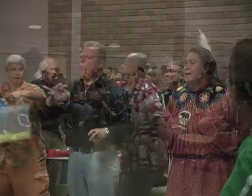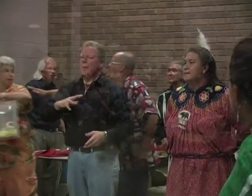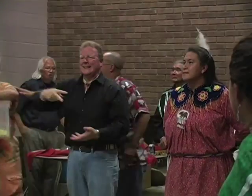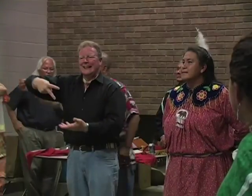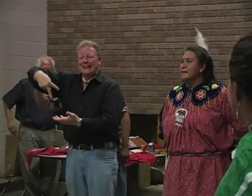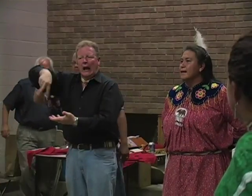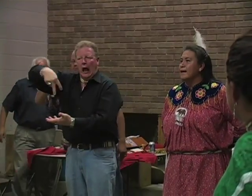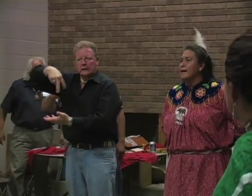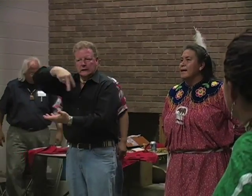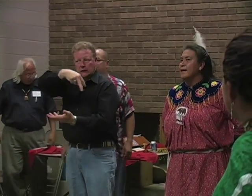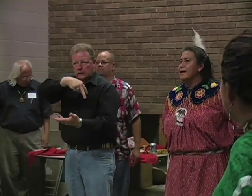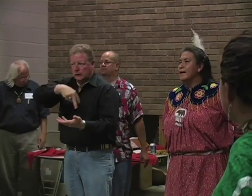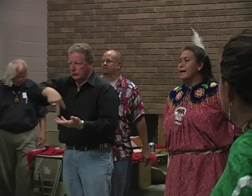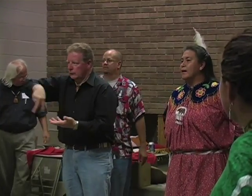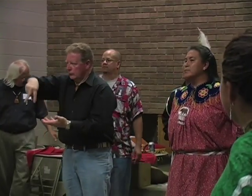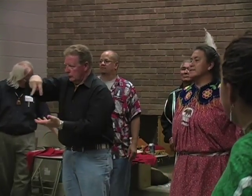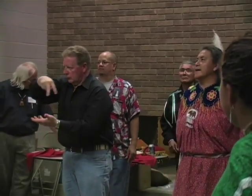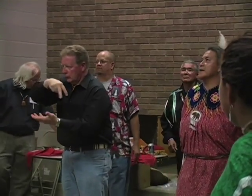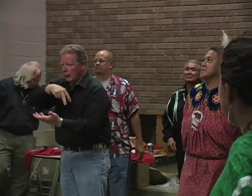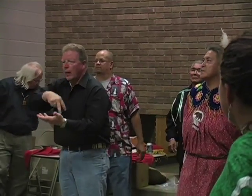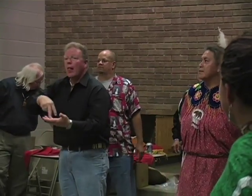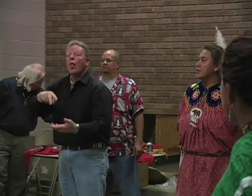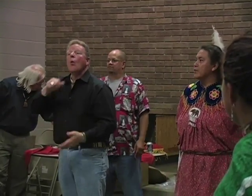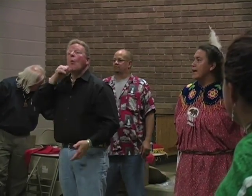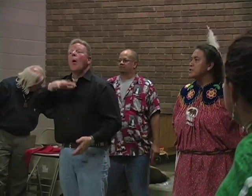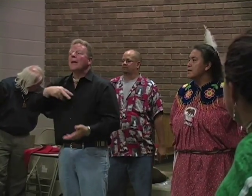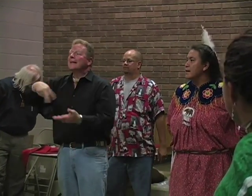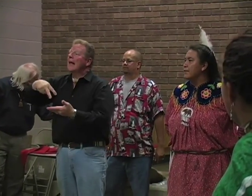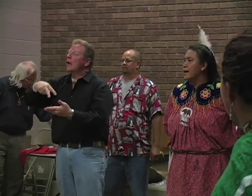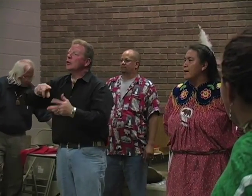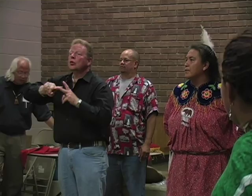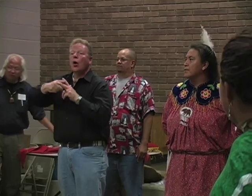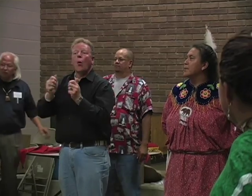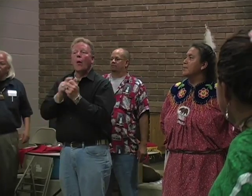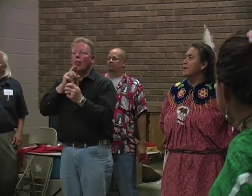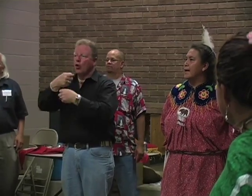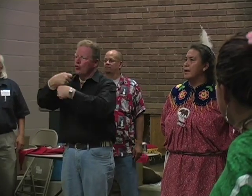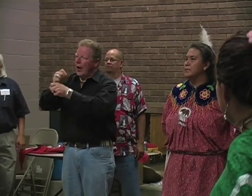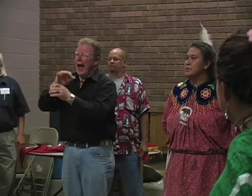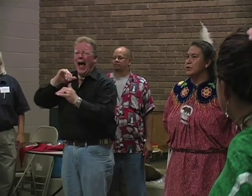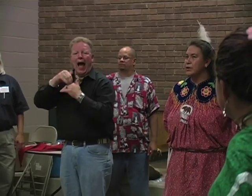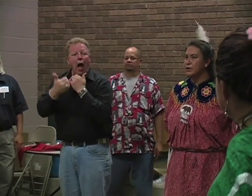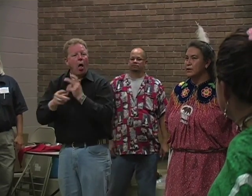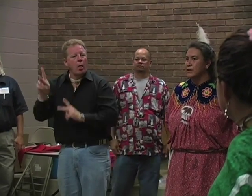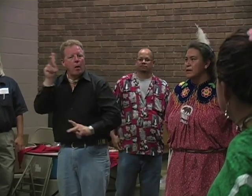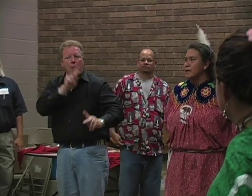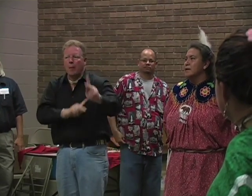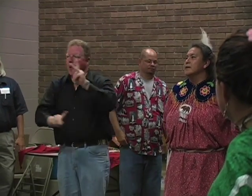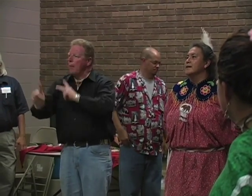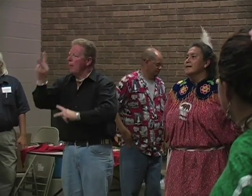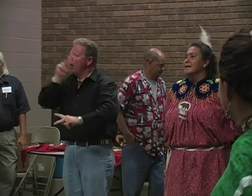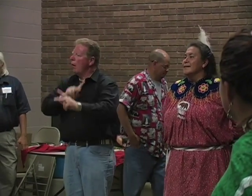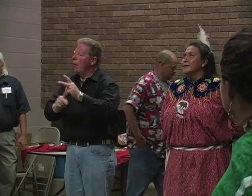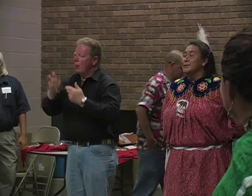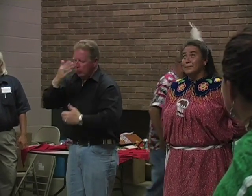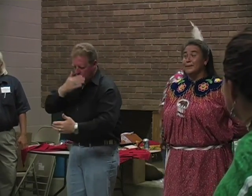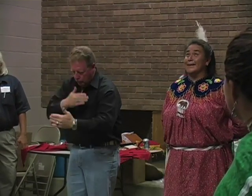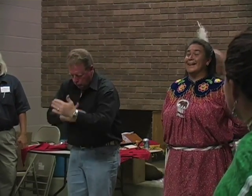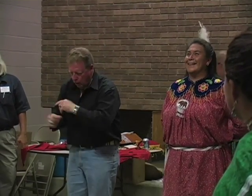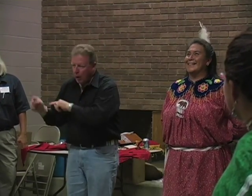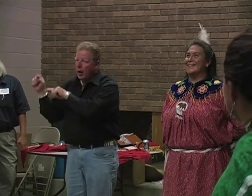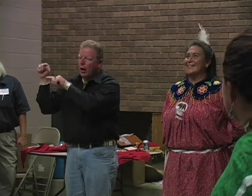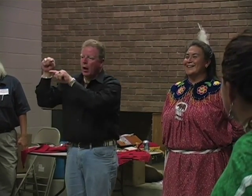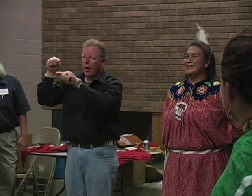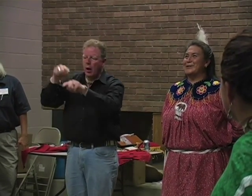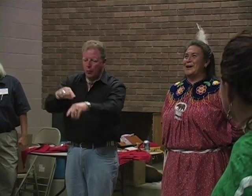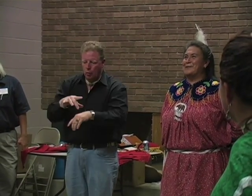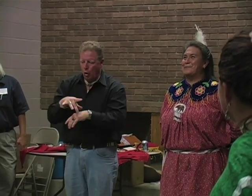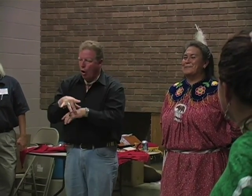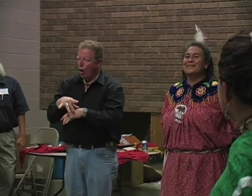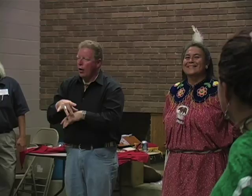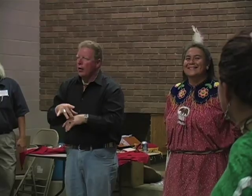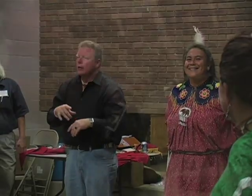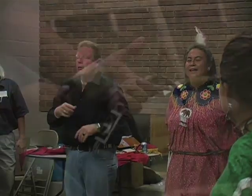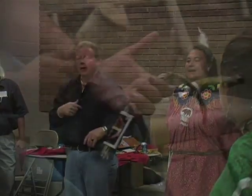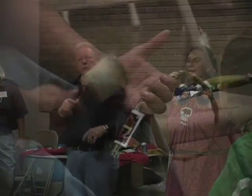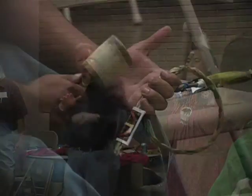Women dancers - they started to create how people born and come to earth.